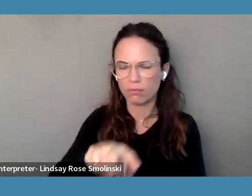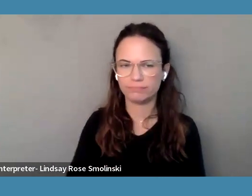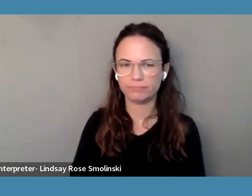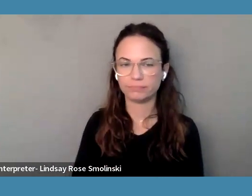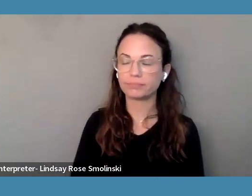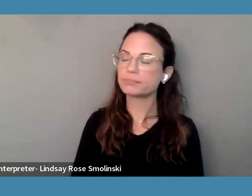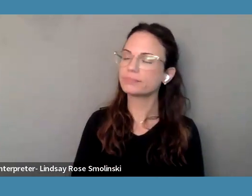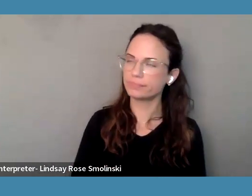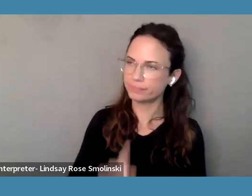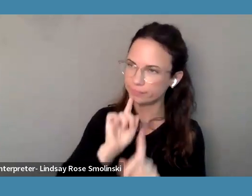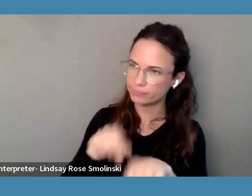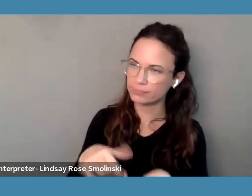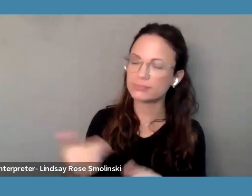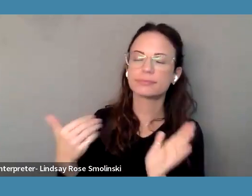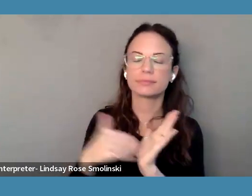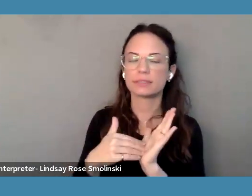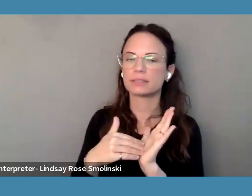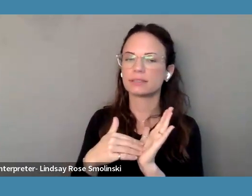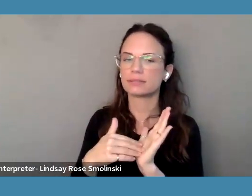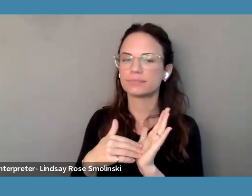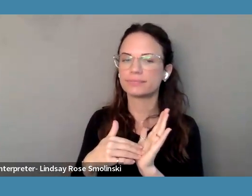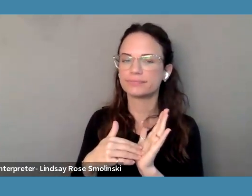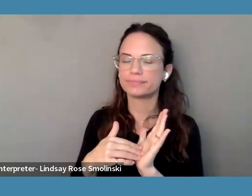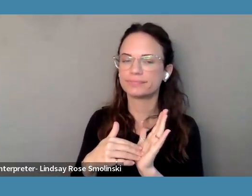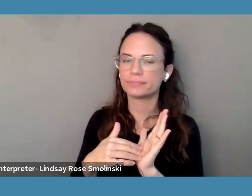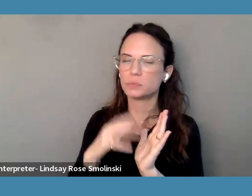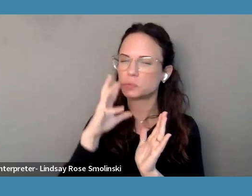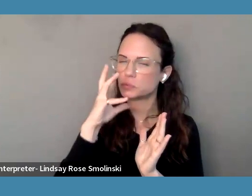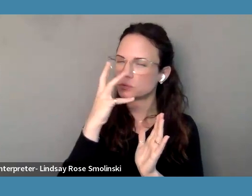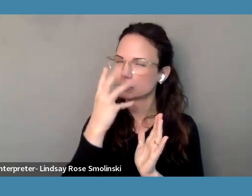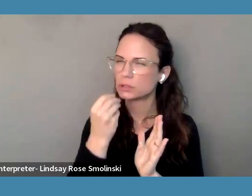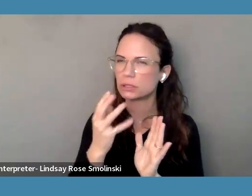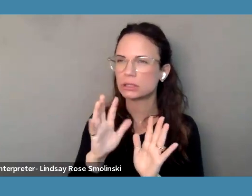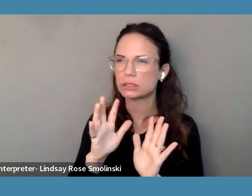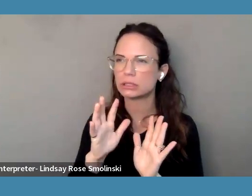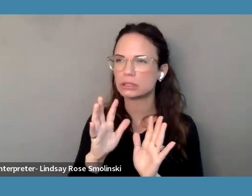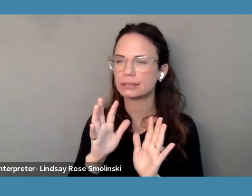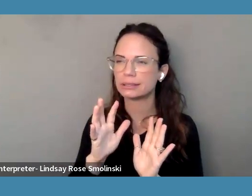So again, this is pretty case specific,